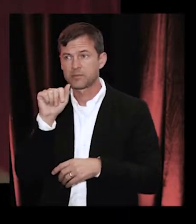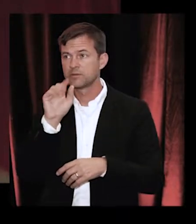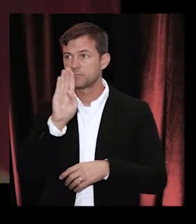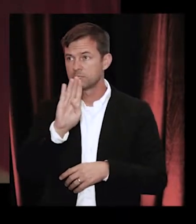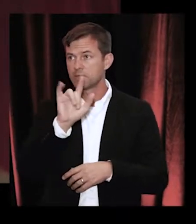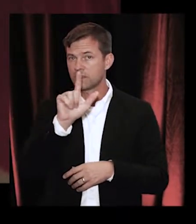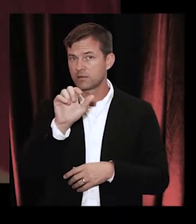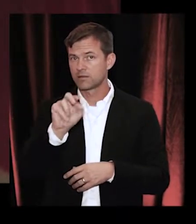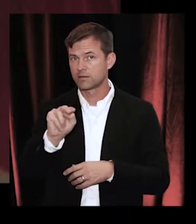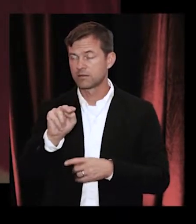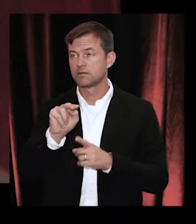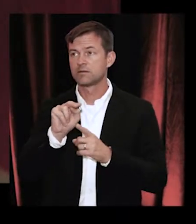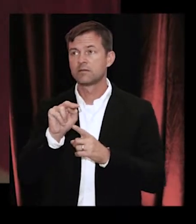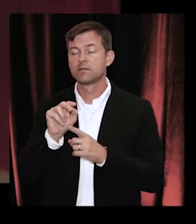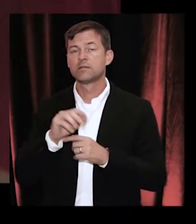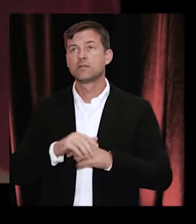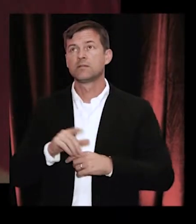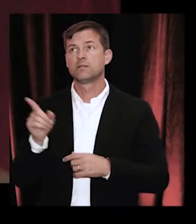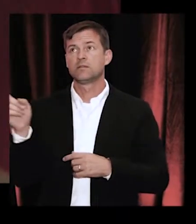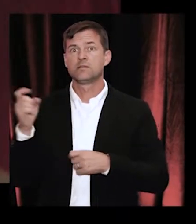she's created 65,000 jobs.